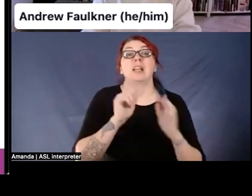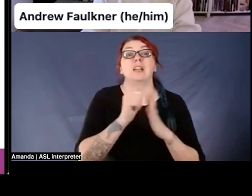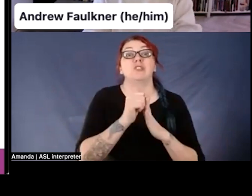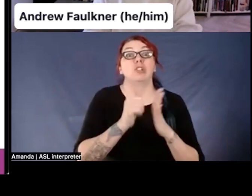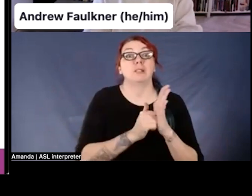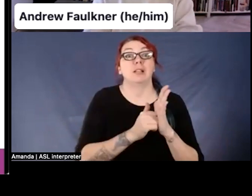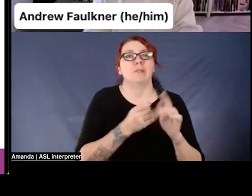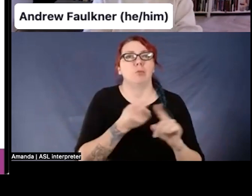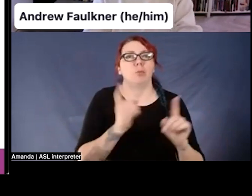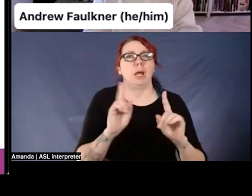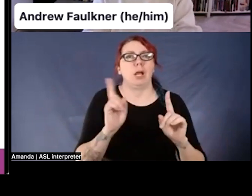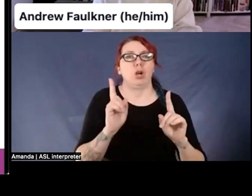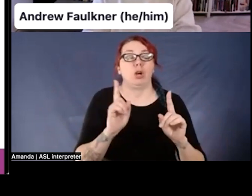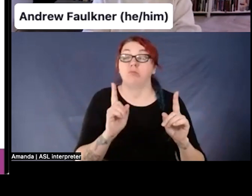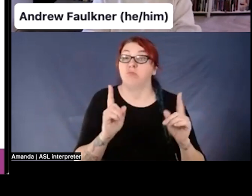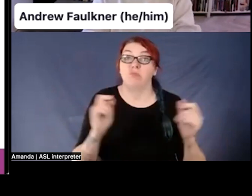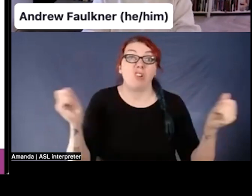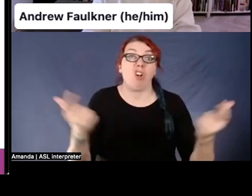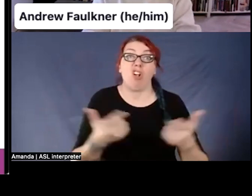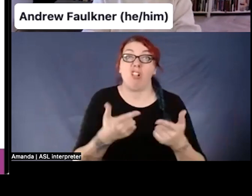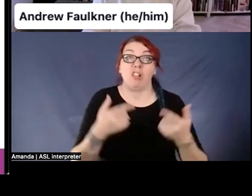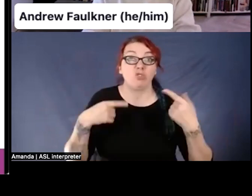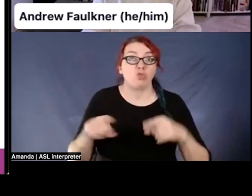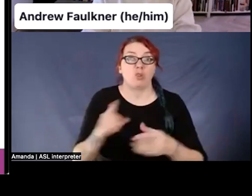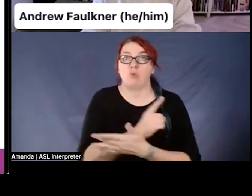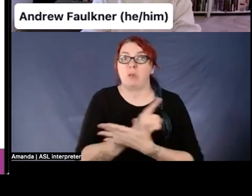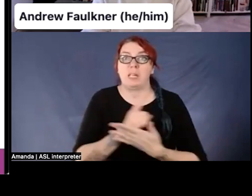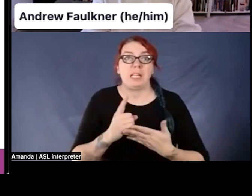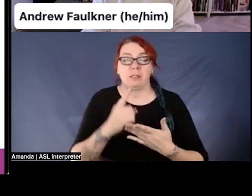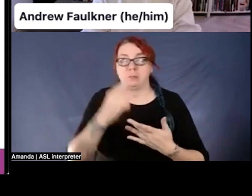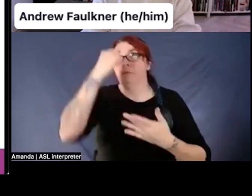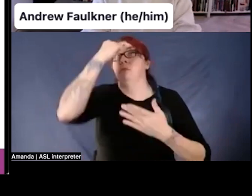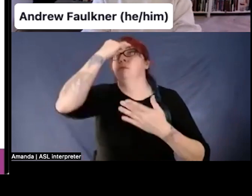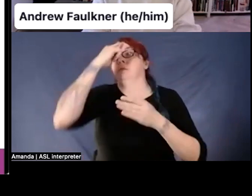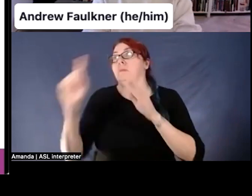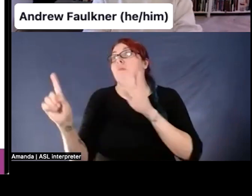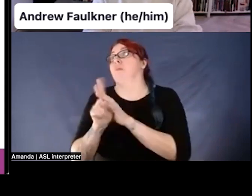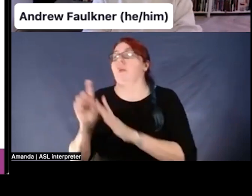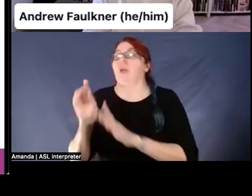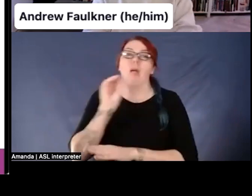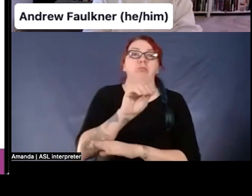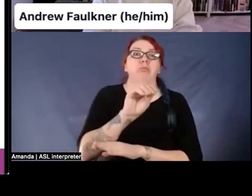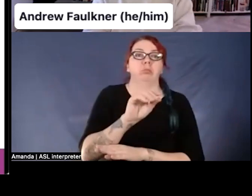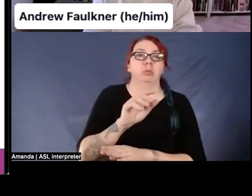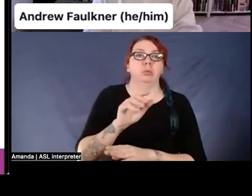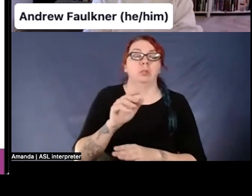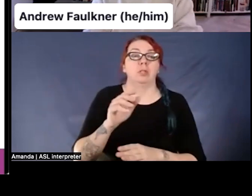if I have a chat with a freelance editor that I have some questions for our internal team here